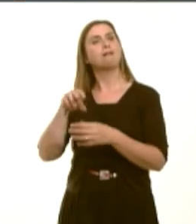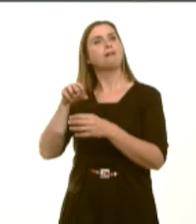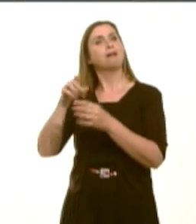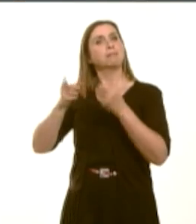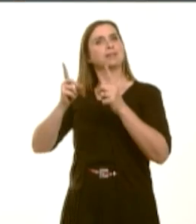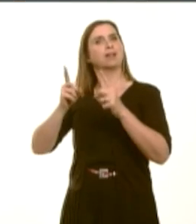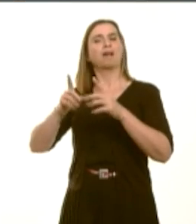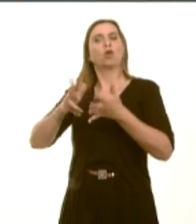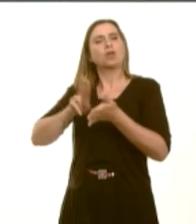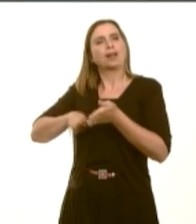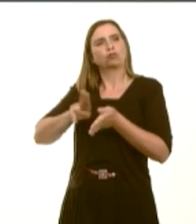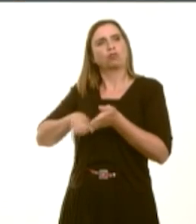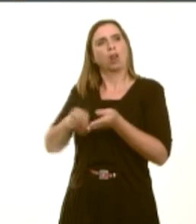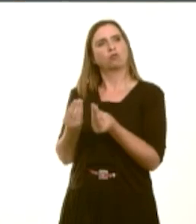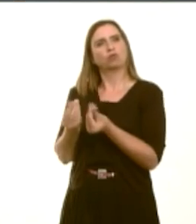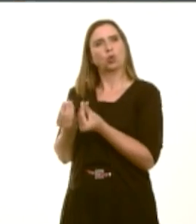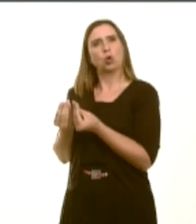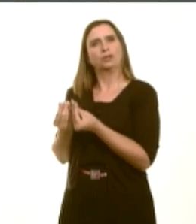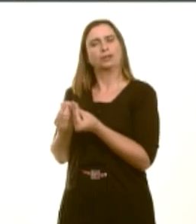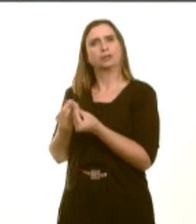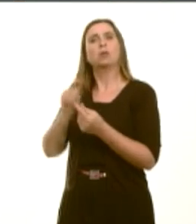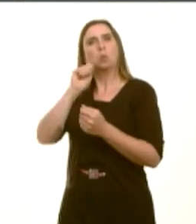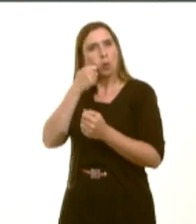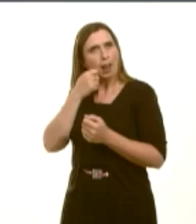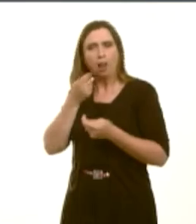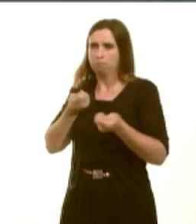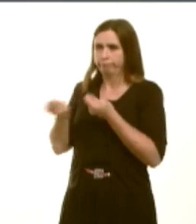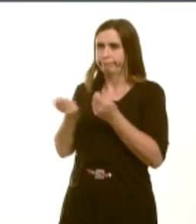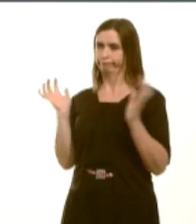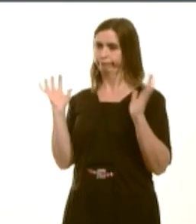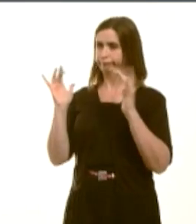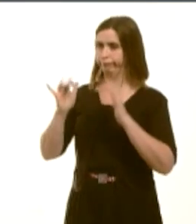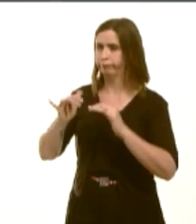commit to convening an opencast summit to develop a Welsh approach to the problems of